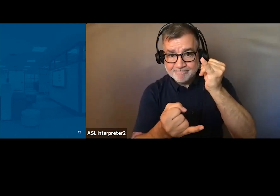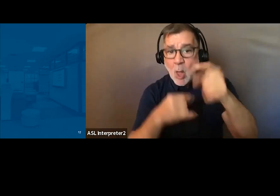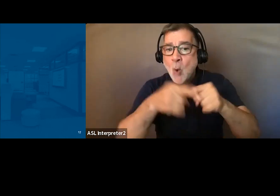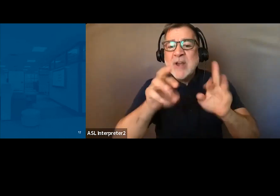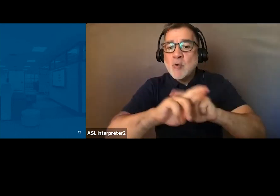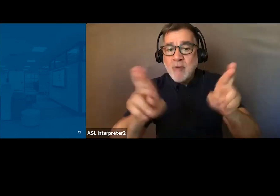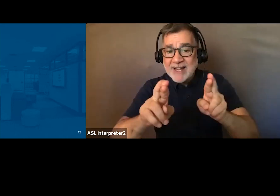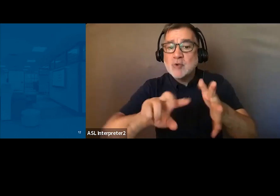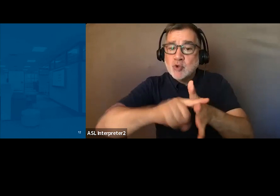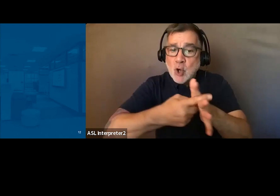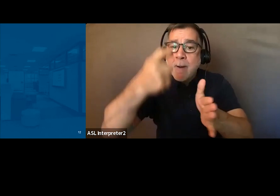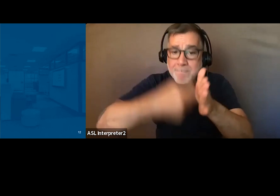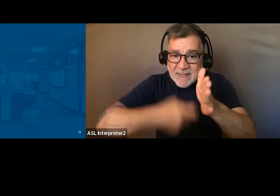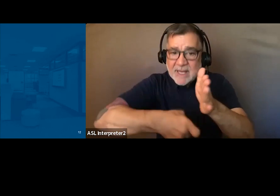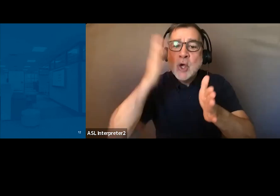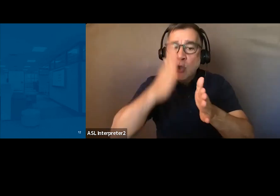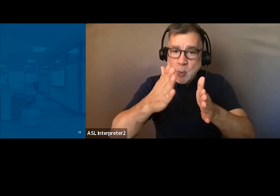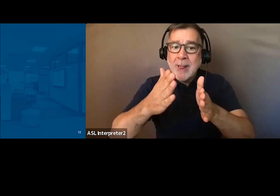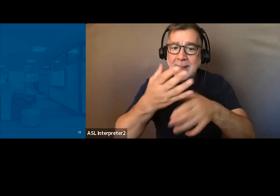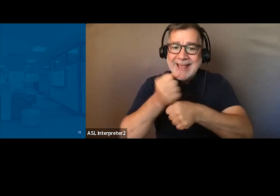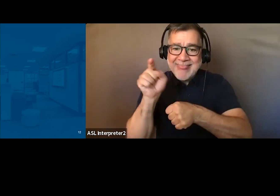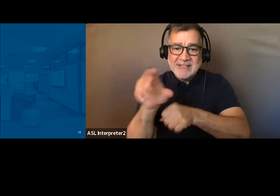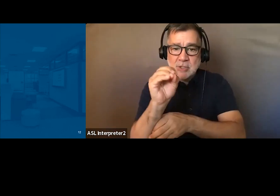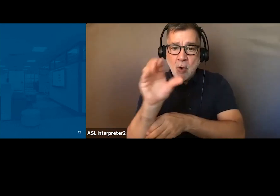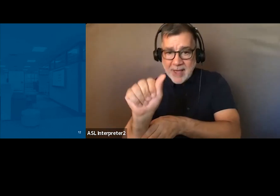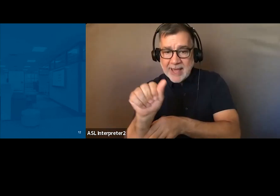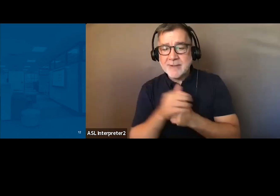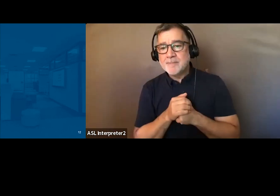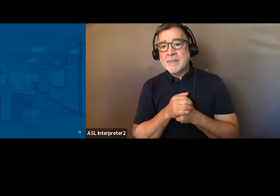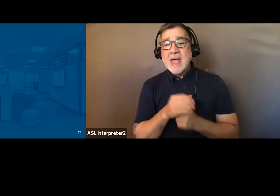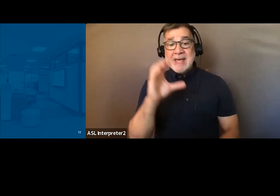So the client planning agreement, the CPA, which probably you've heard